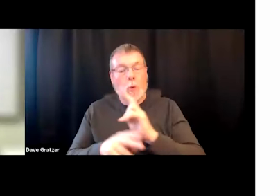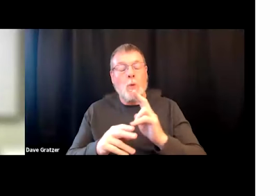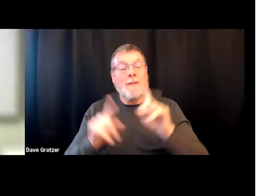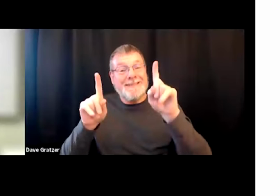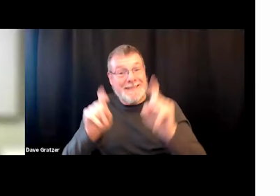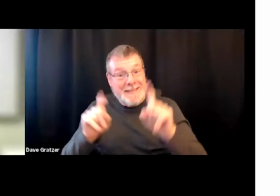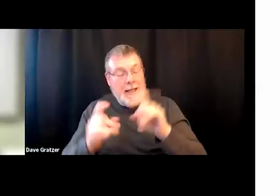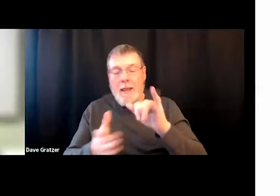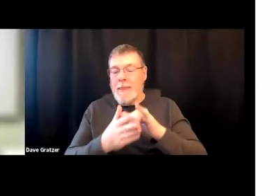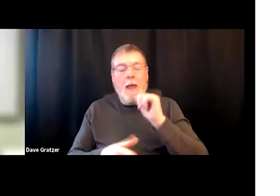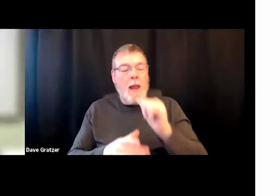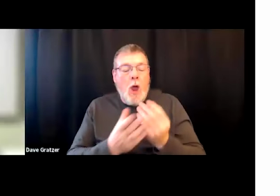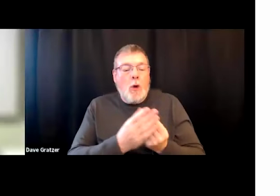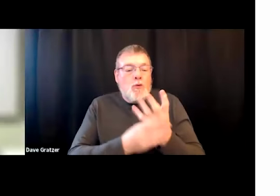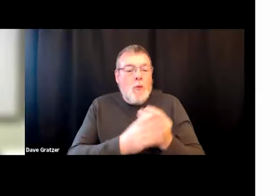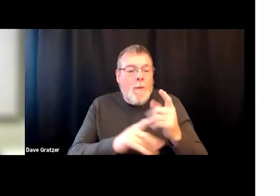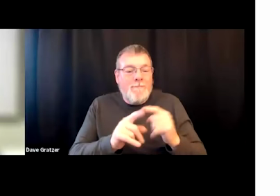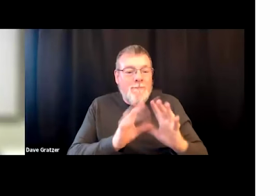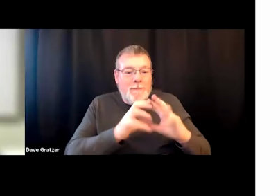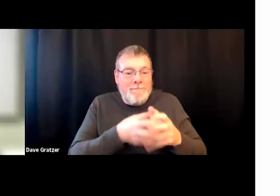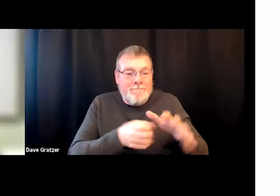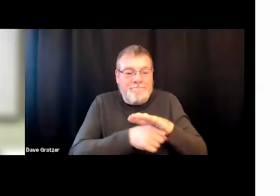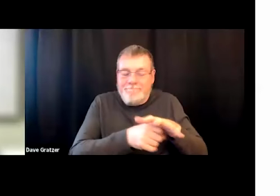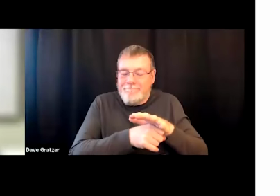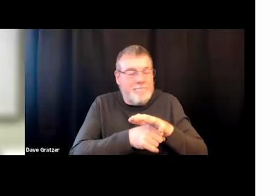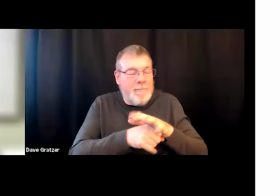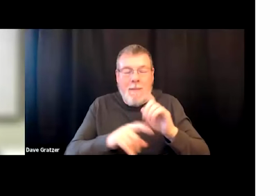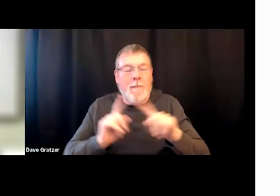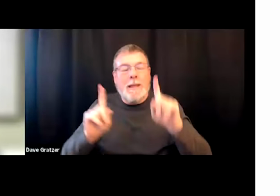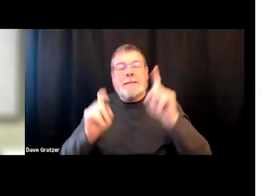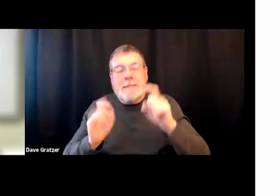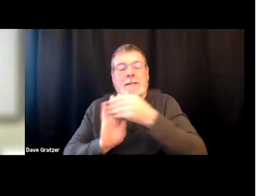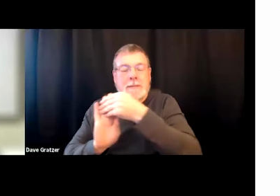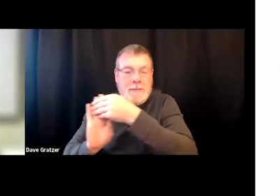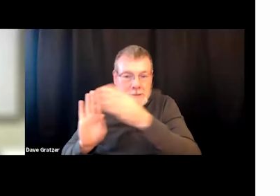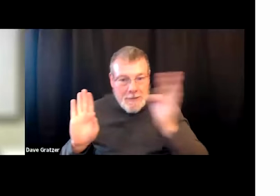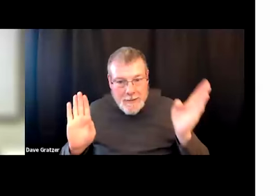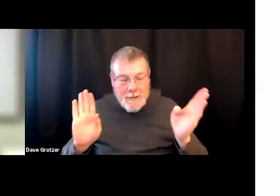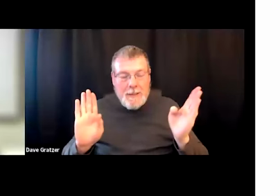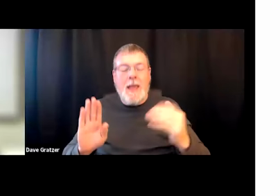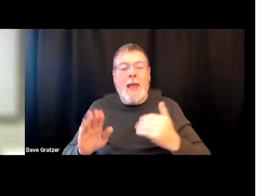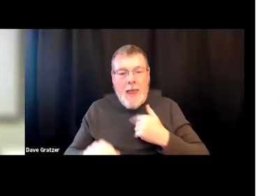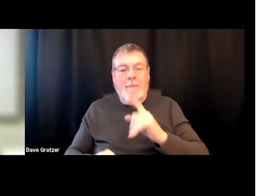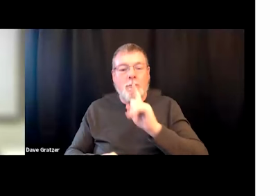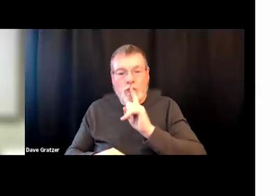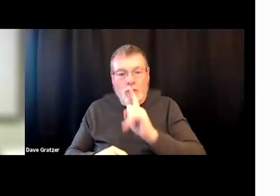that are not homegrown instruments, but that are ones that have been tested already and that have bonafide characteristics